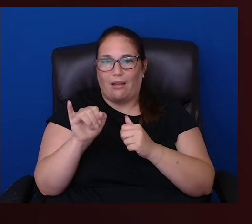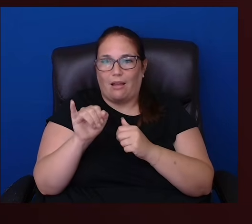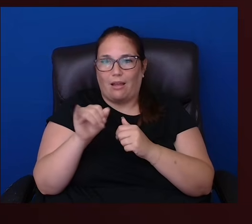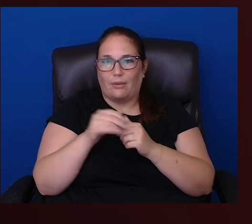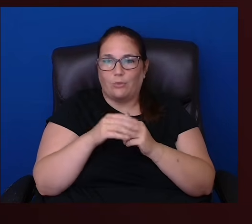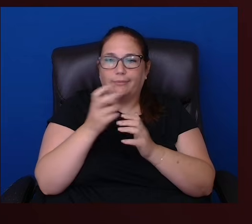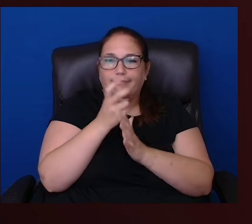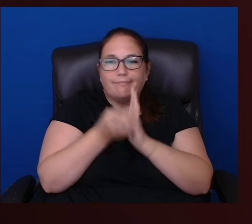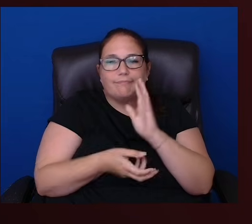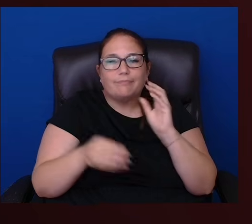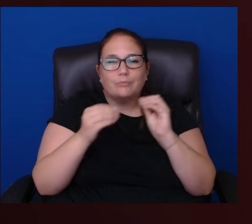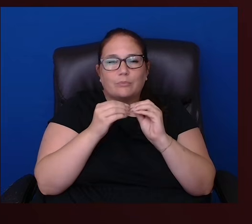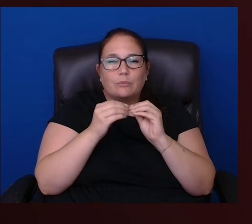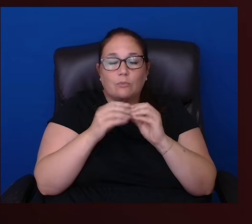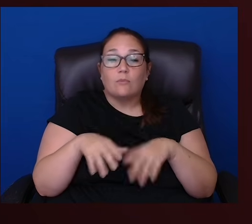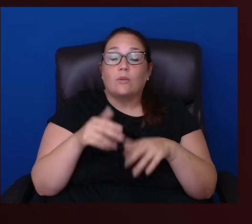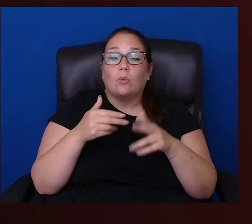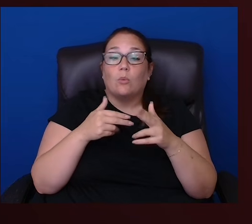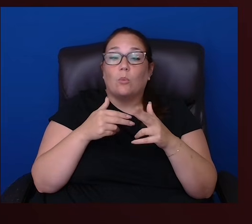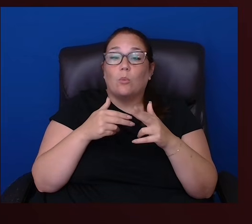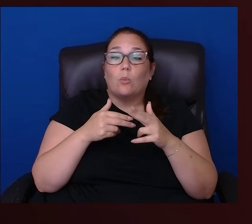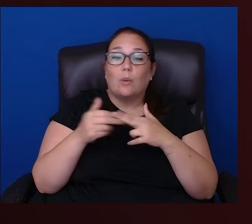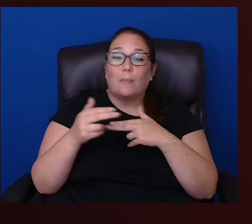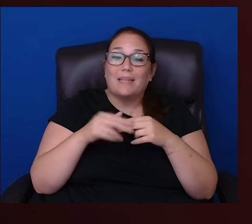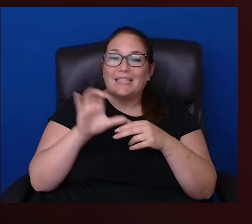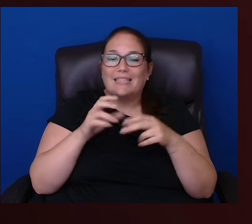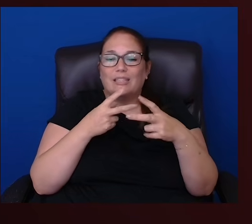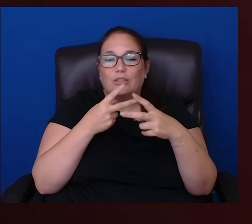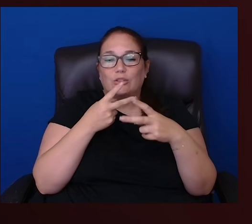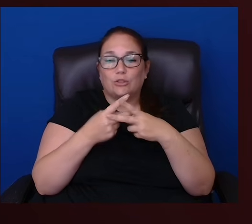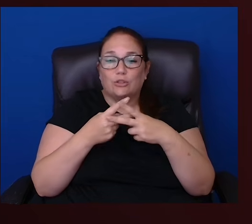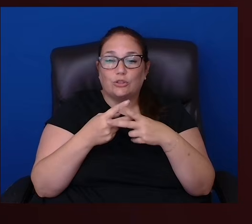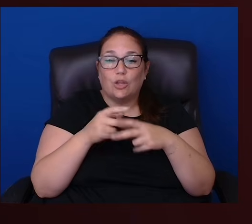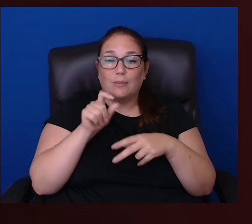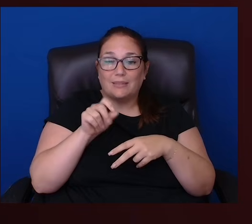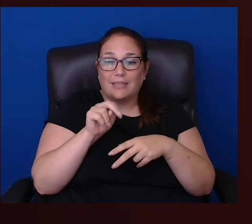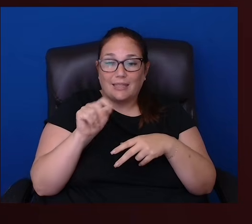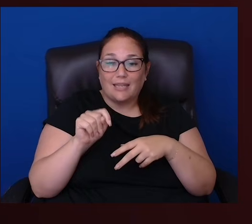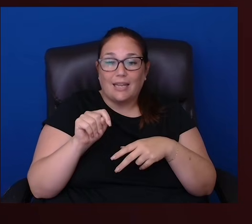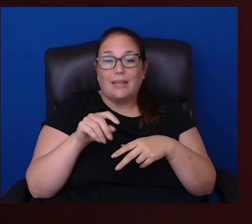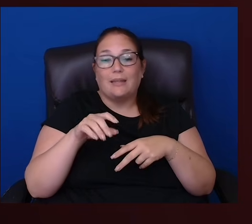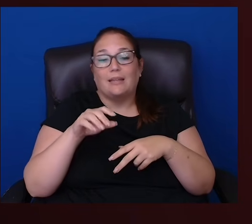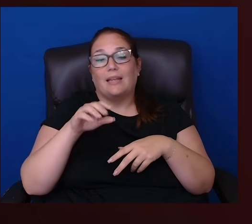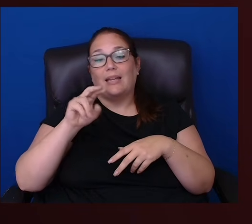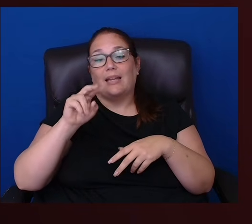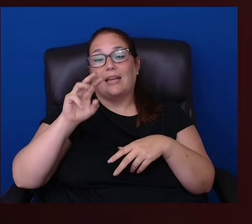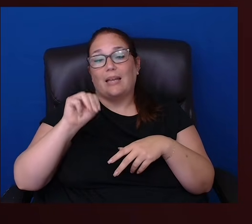We also built a C#-based,.NET-based MCP server, so that you could take